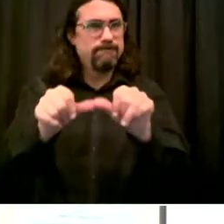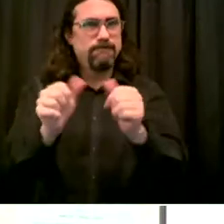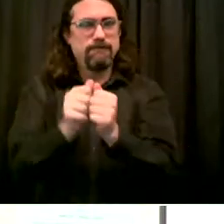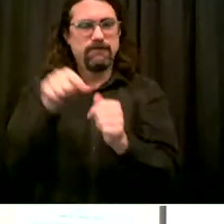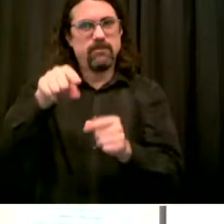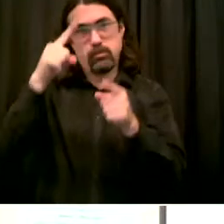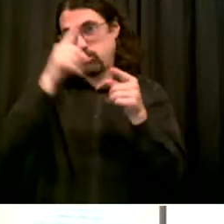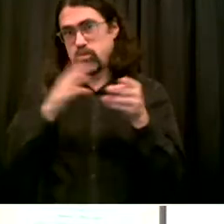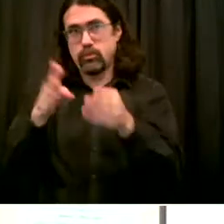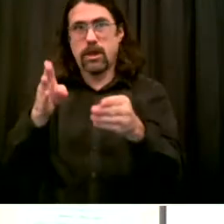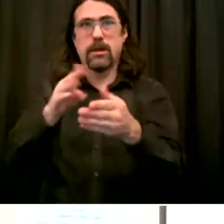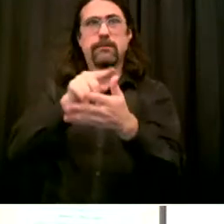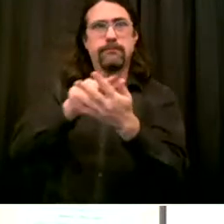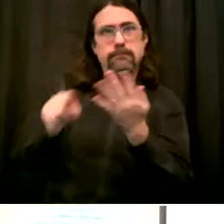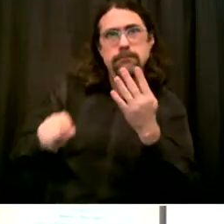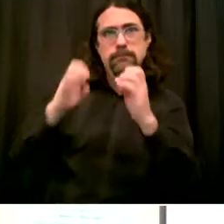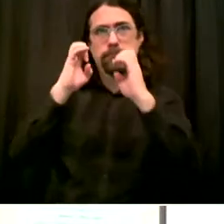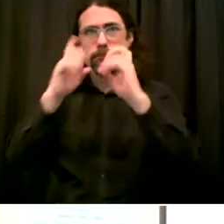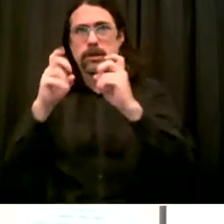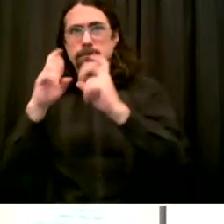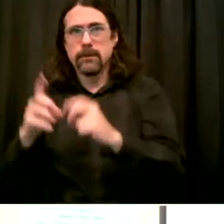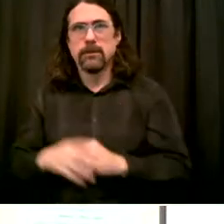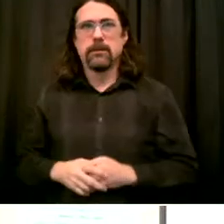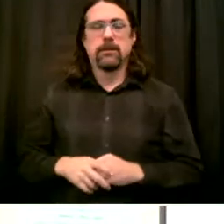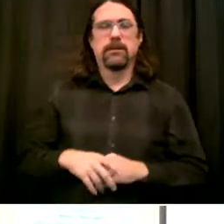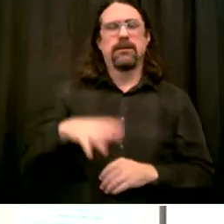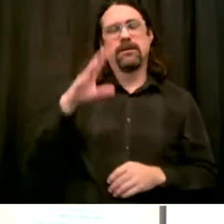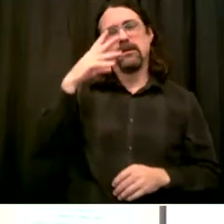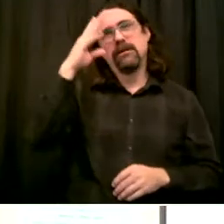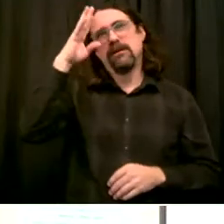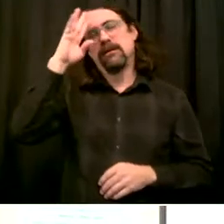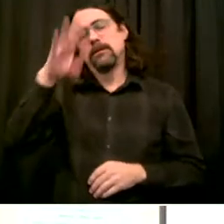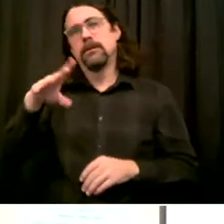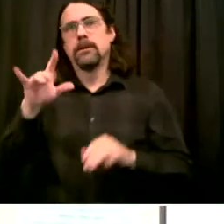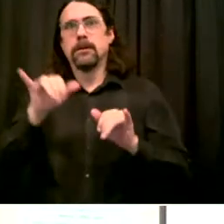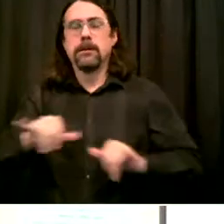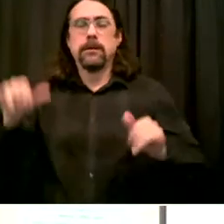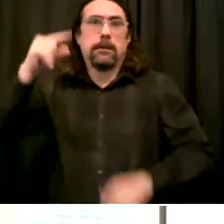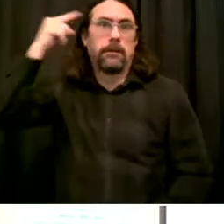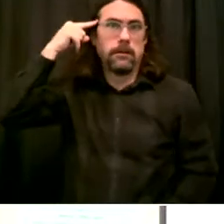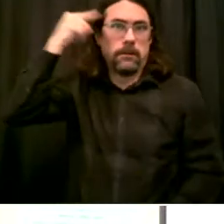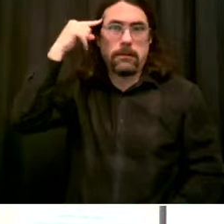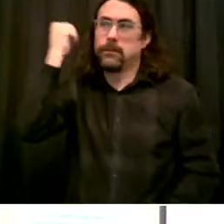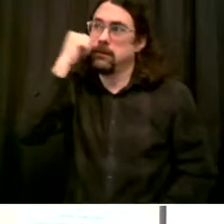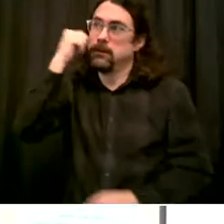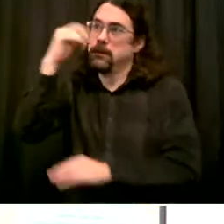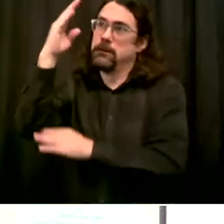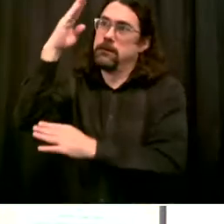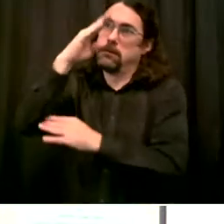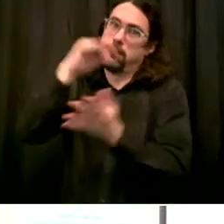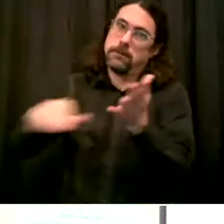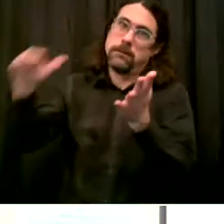MAINTAIN THAT VIGILANNE CE CAND THAT DISCIPLINE, BUTUT PARTICULARLY FOR R ETH AREAS WE ARE TATAKILNNG ABOUT IN STATEN